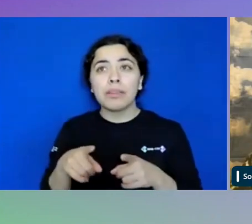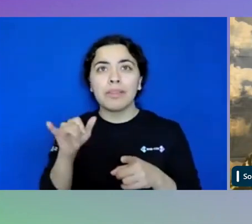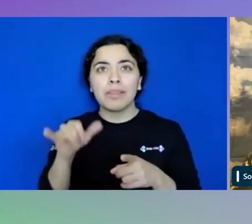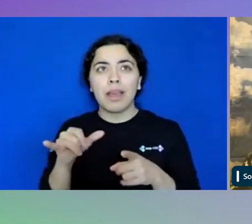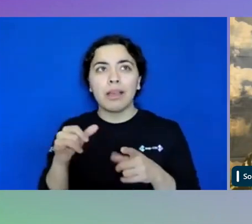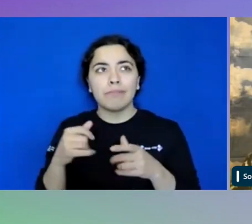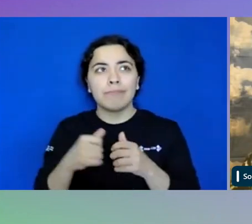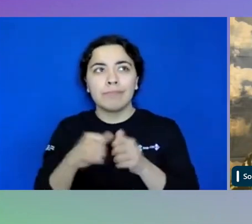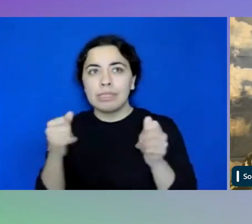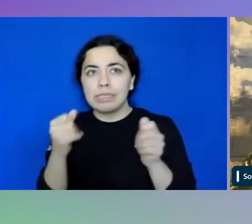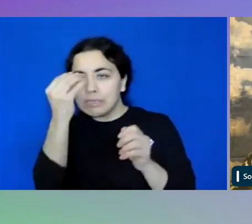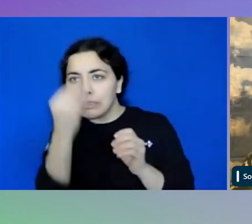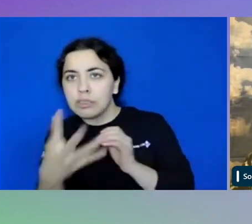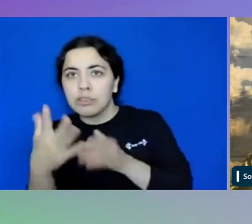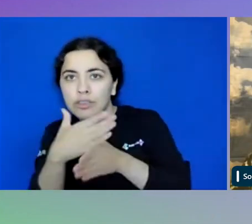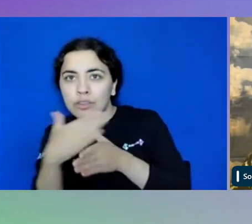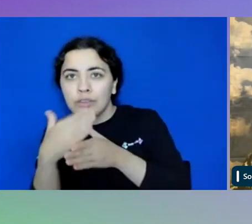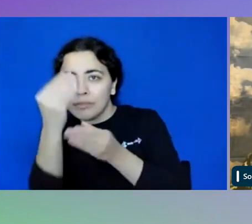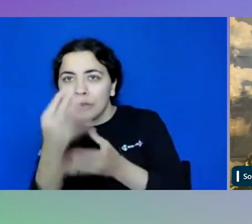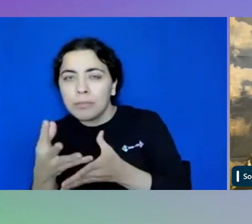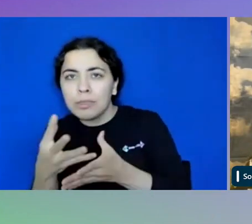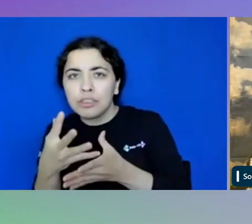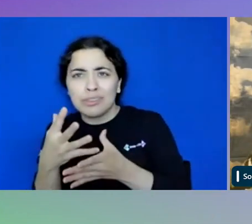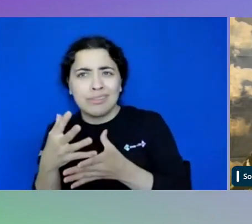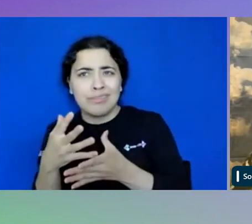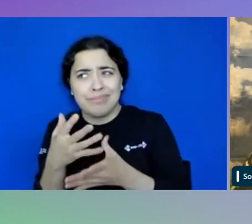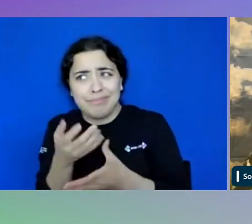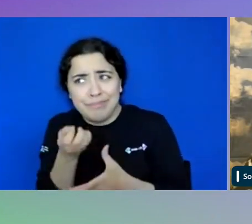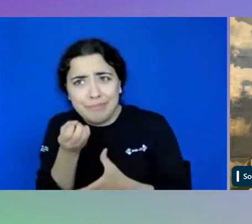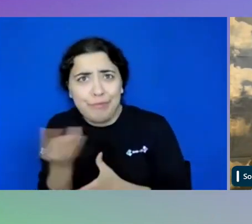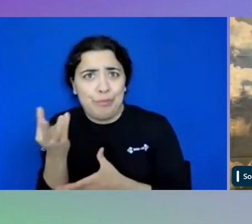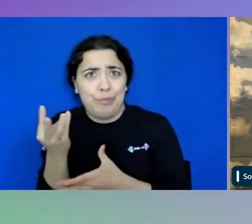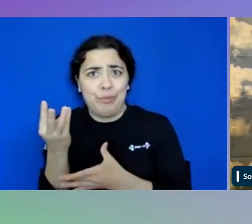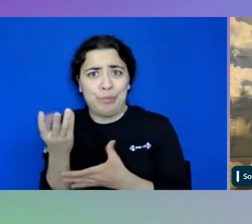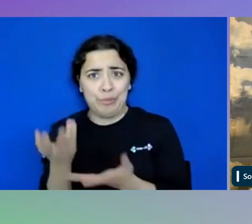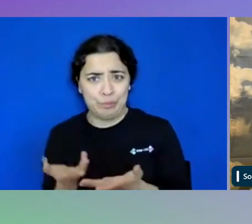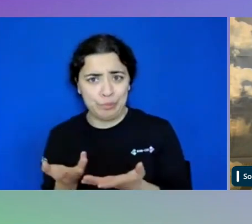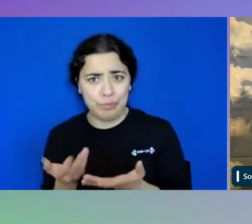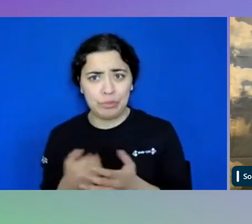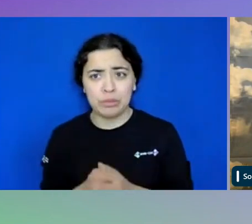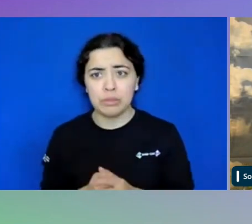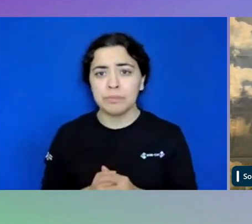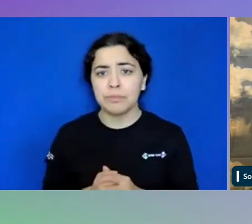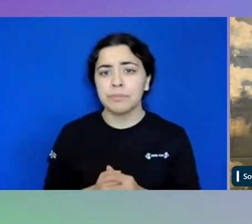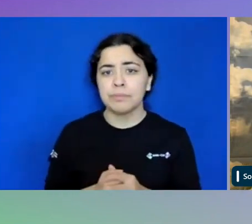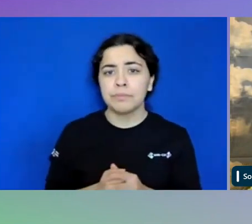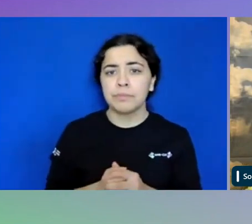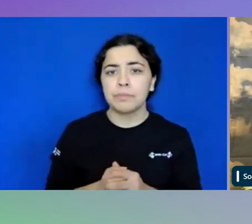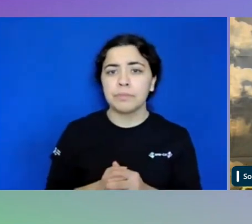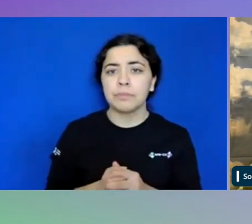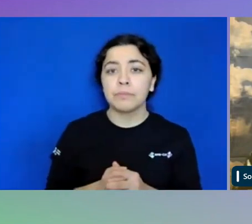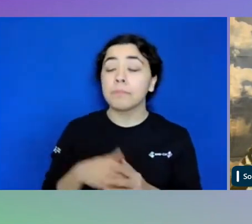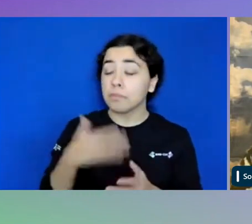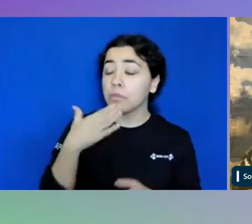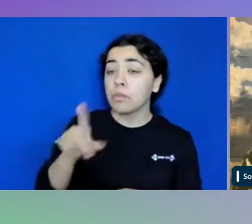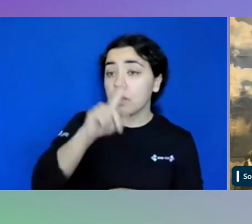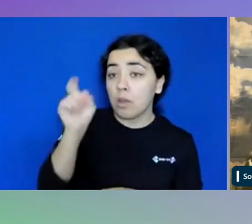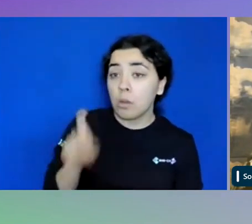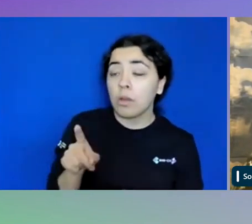privacy concerns prevent gathering data. That's a really great question. So I think one of the